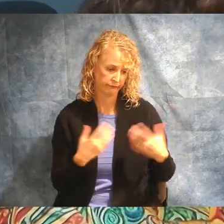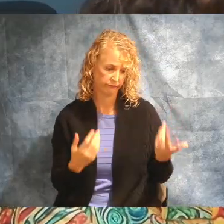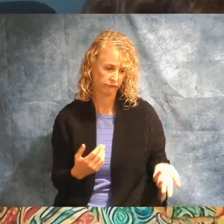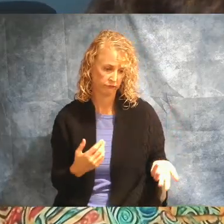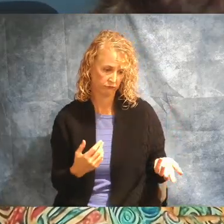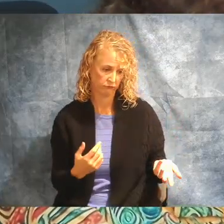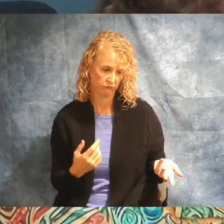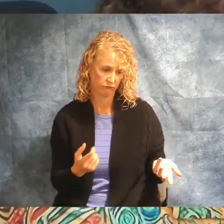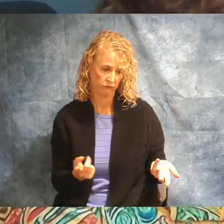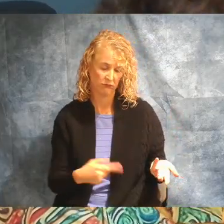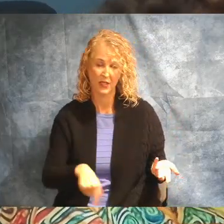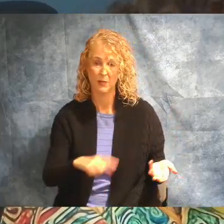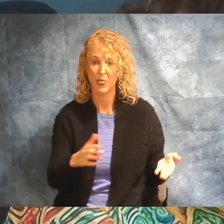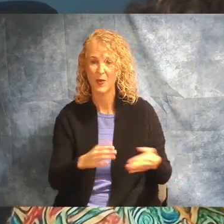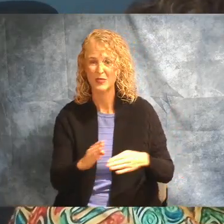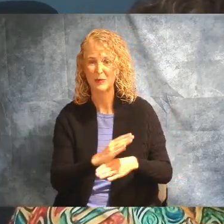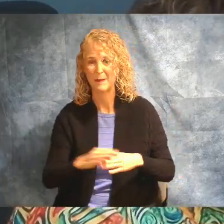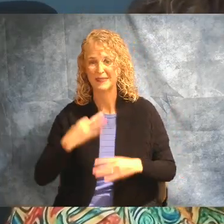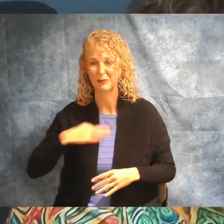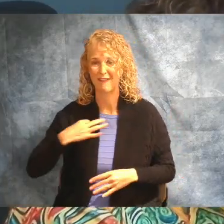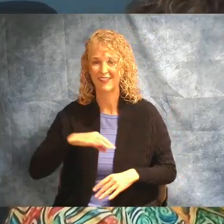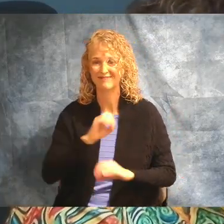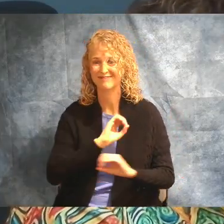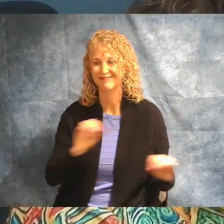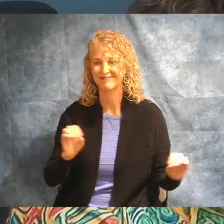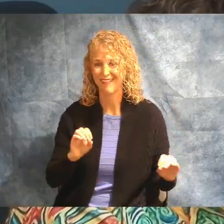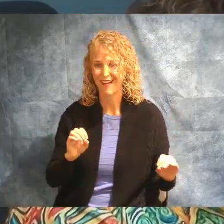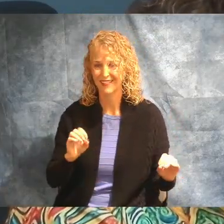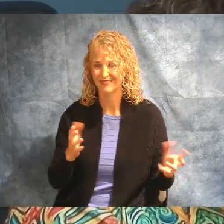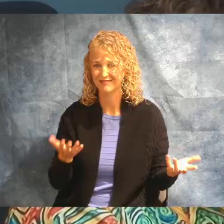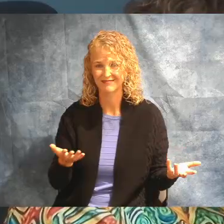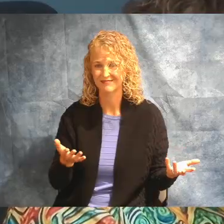are small business, they they're losing money to come to these things because they want to have